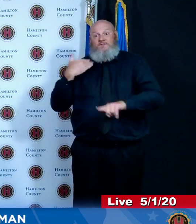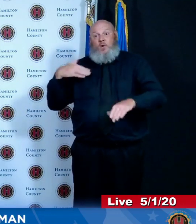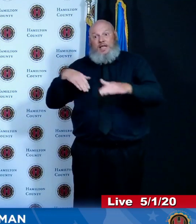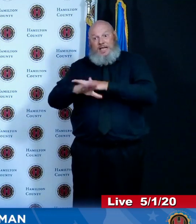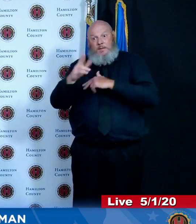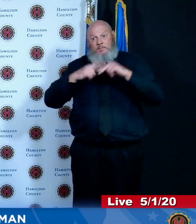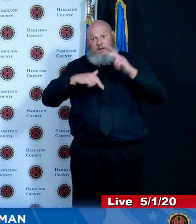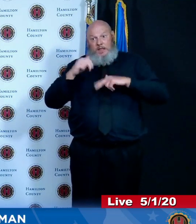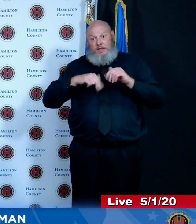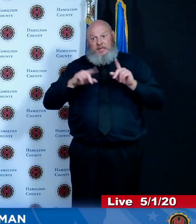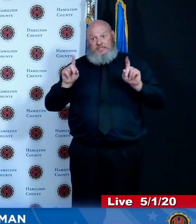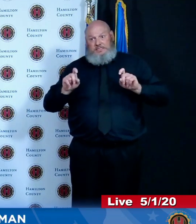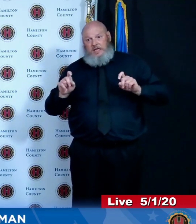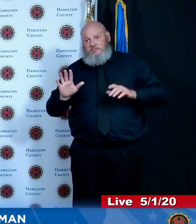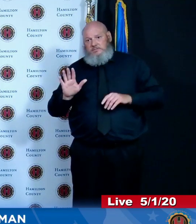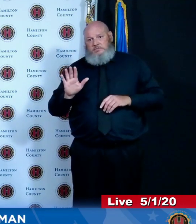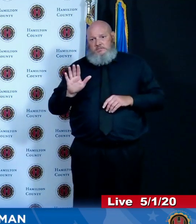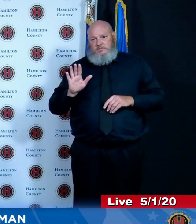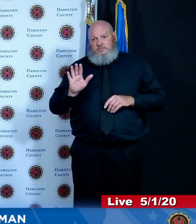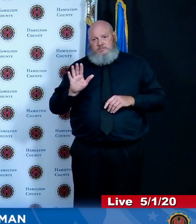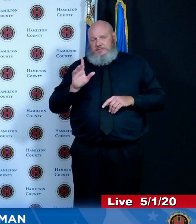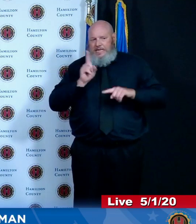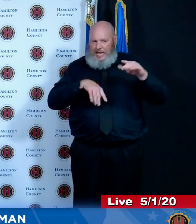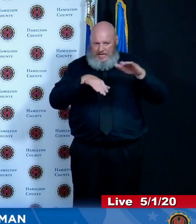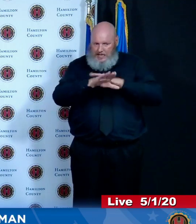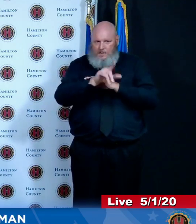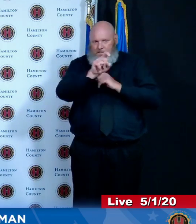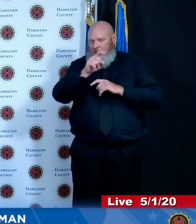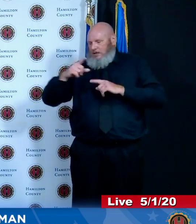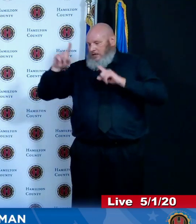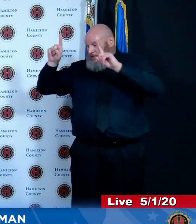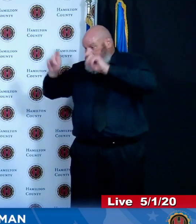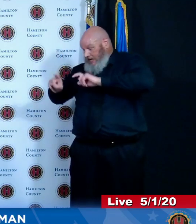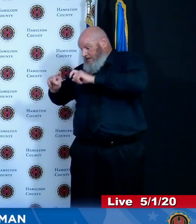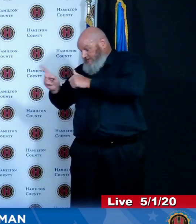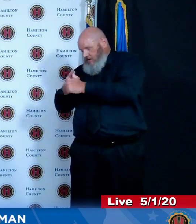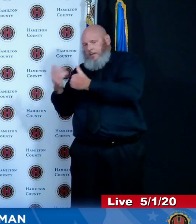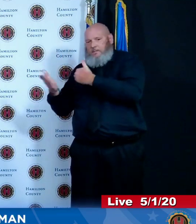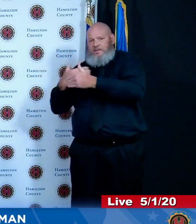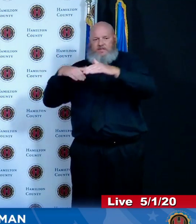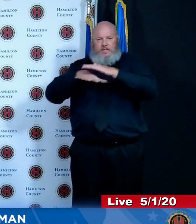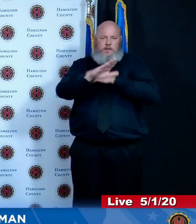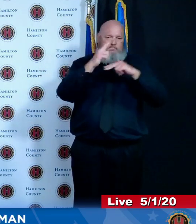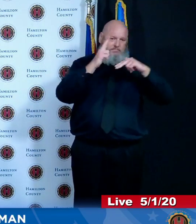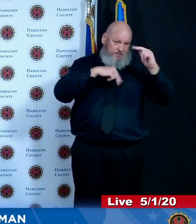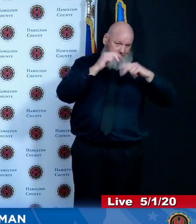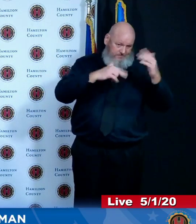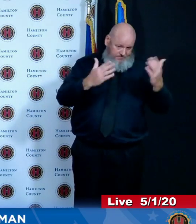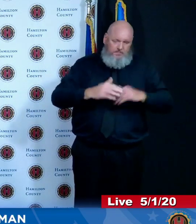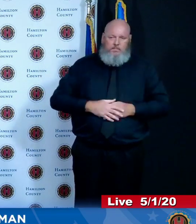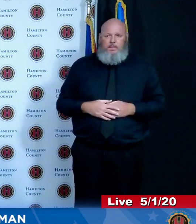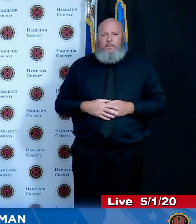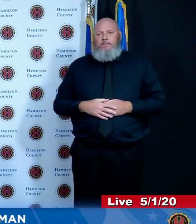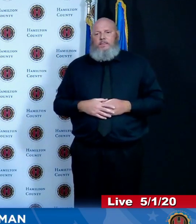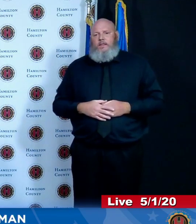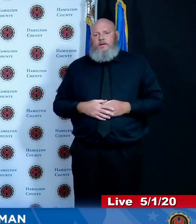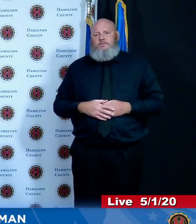found out they had an employee they that tested positive they contacted in Hamilton County Public Health as you know our role in this is the contact